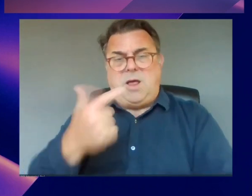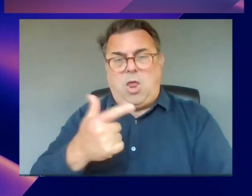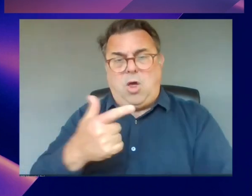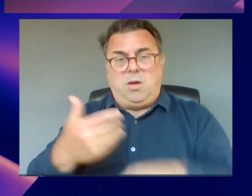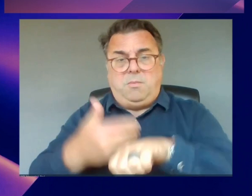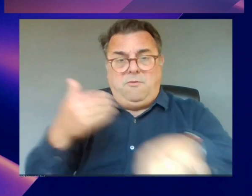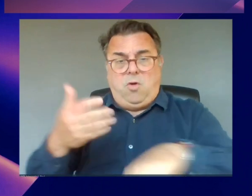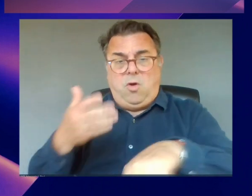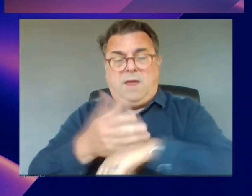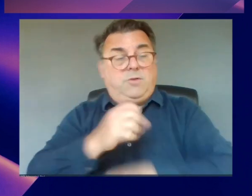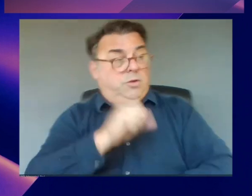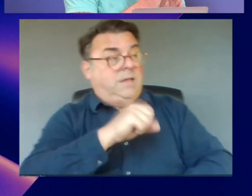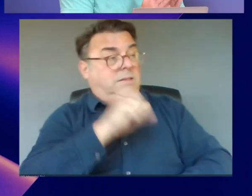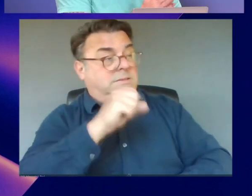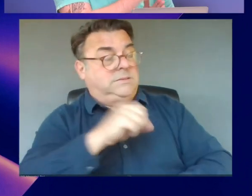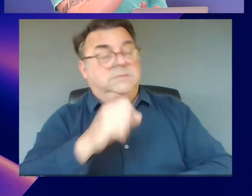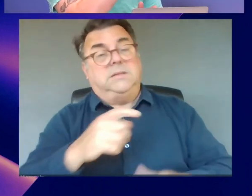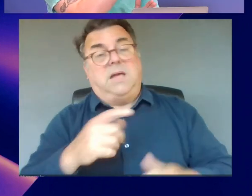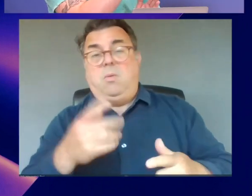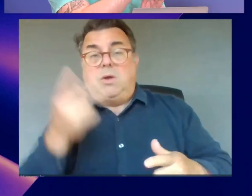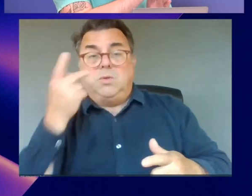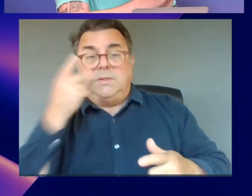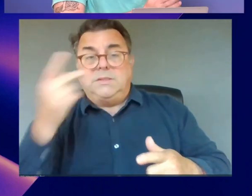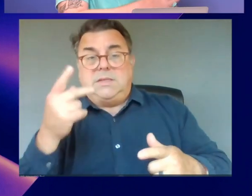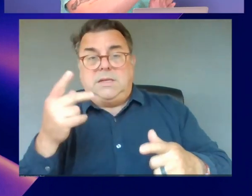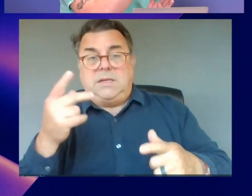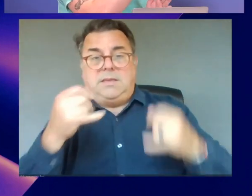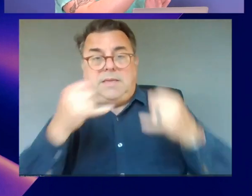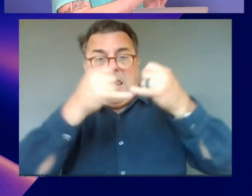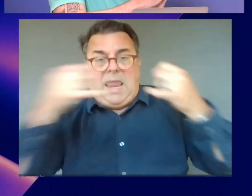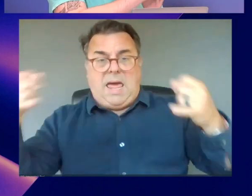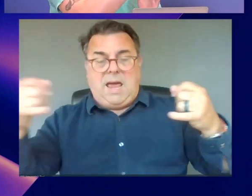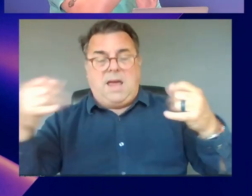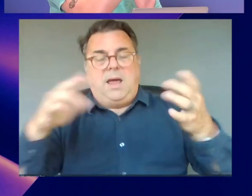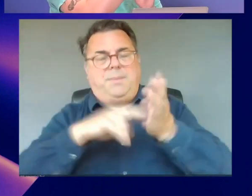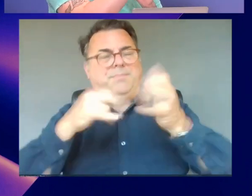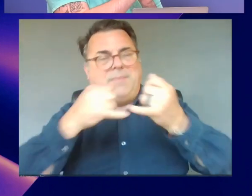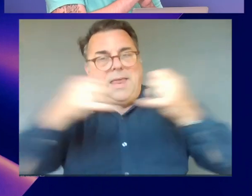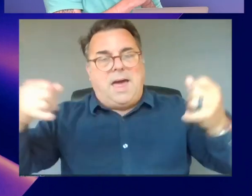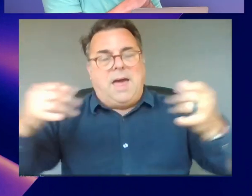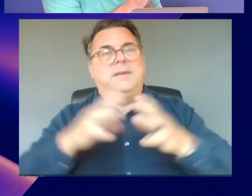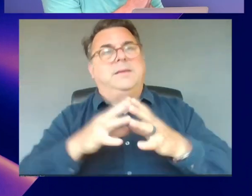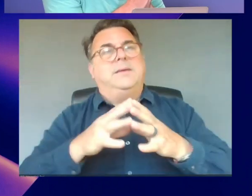And I wanna see a horizontal line there, I mean, a vertical line that says this is the deployment marker,